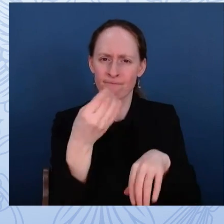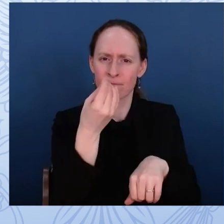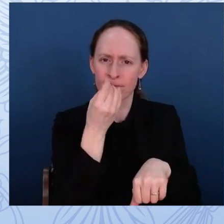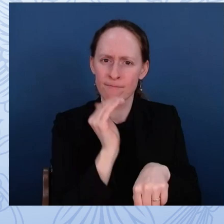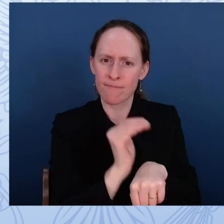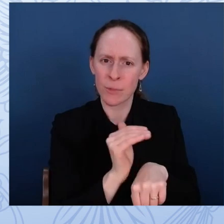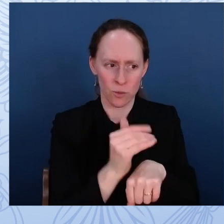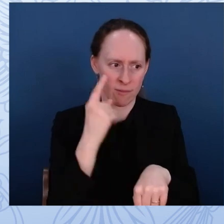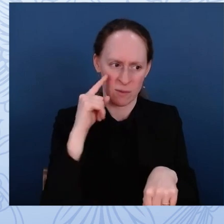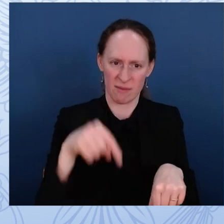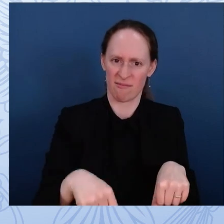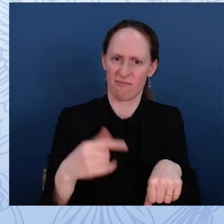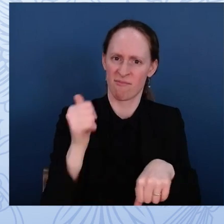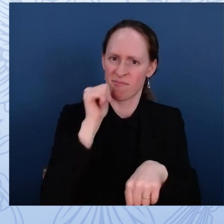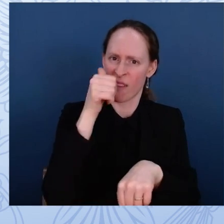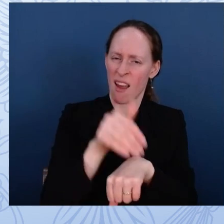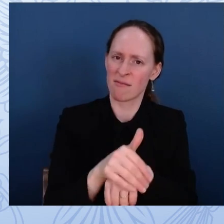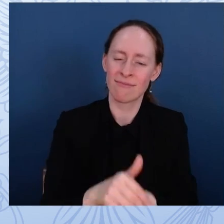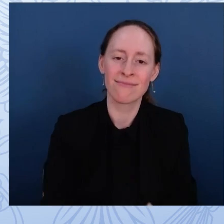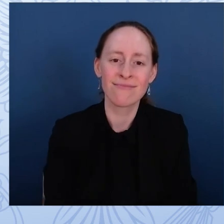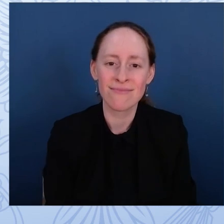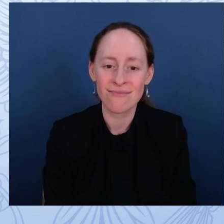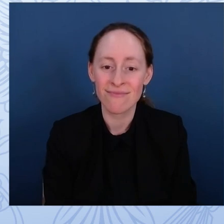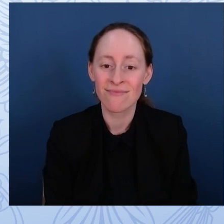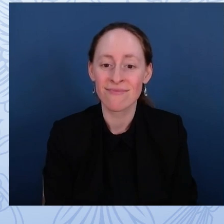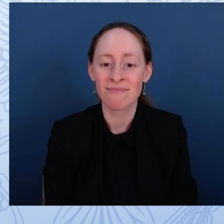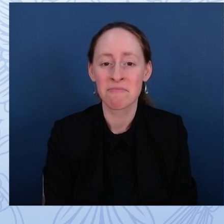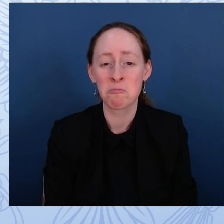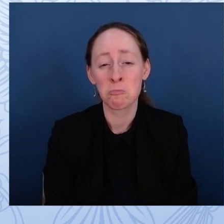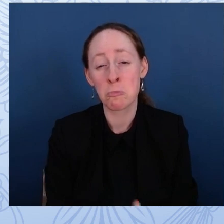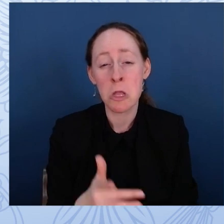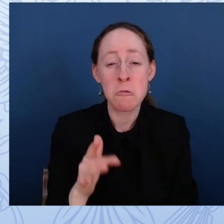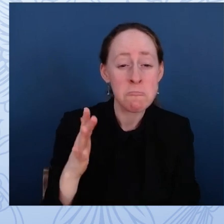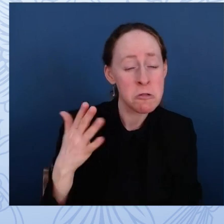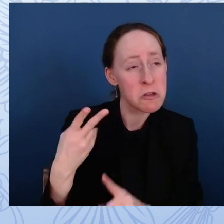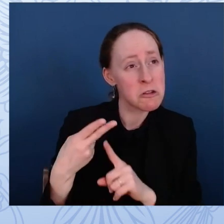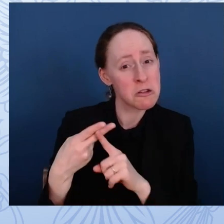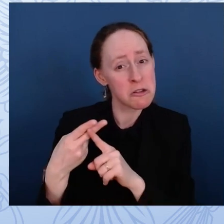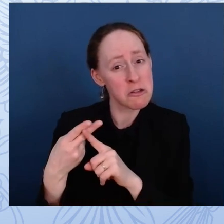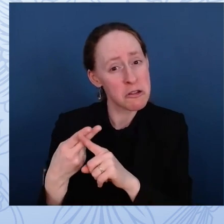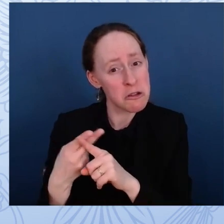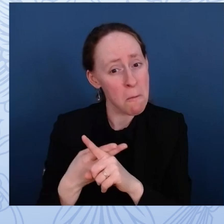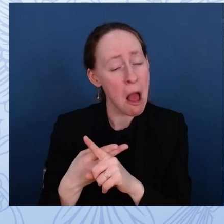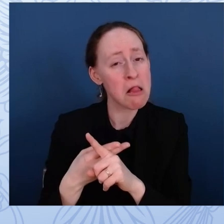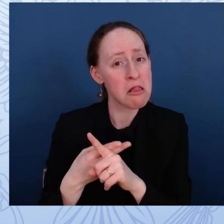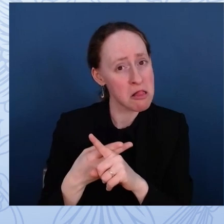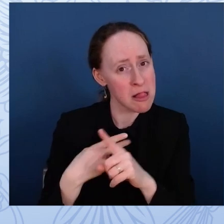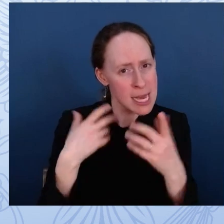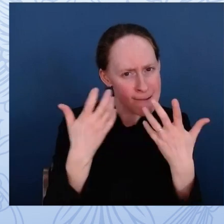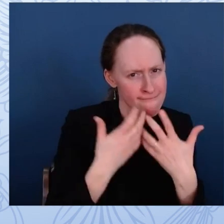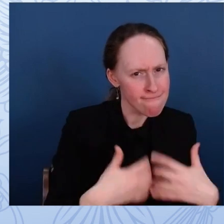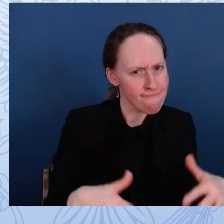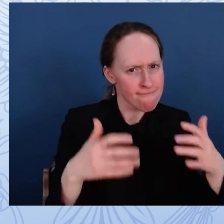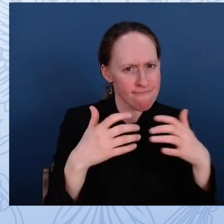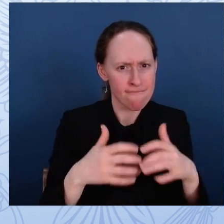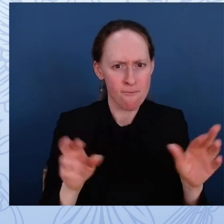Cristeta Comerford: Like probably about a couple months prior to a dinner. We are given like dietary guidelines for the principles.